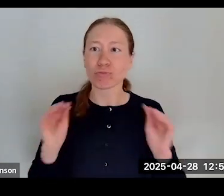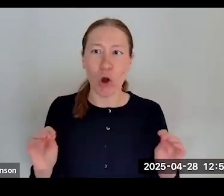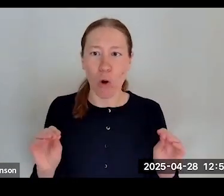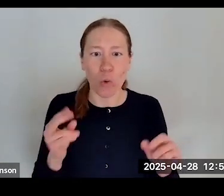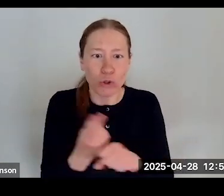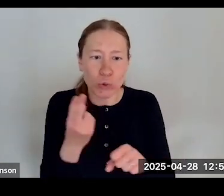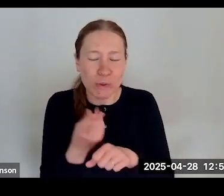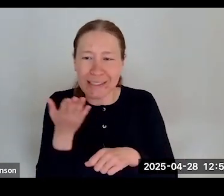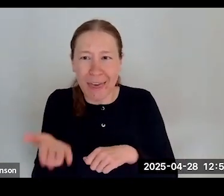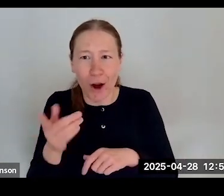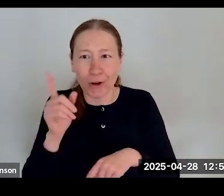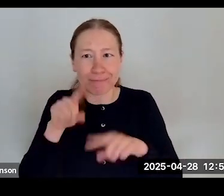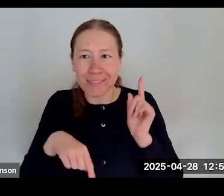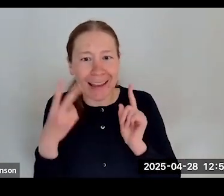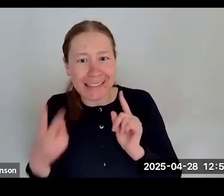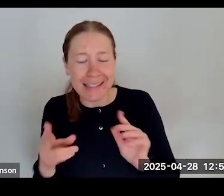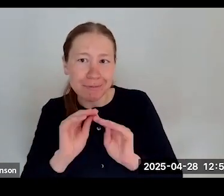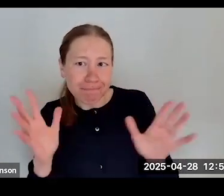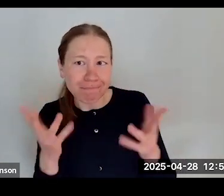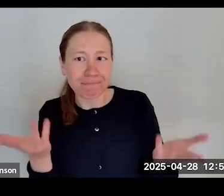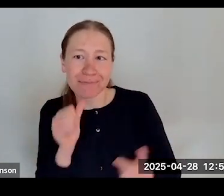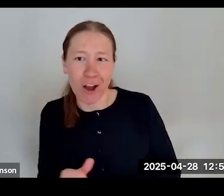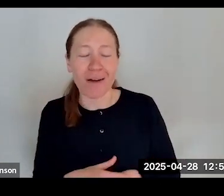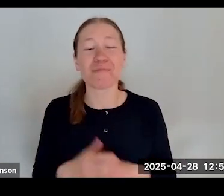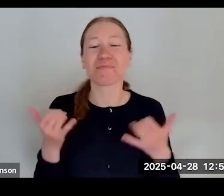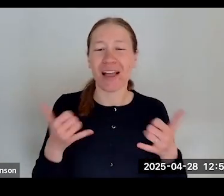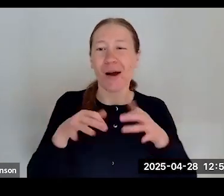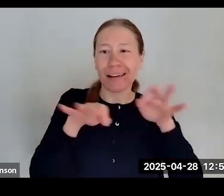So now that we've defined what a non-apparent condition is, I wanna get into some examples of them.